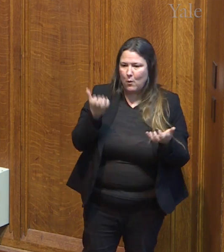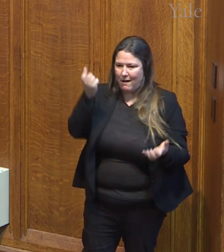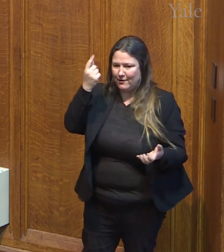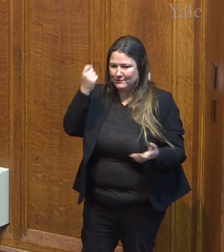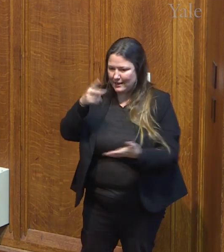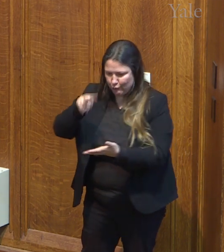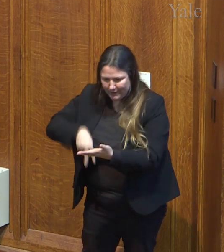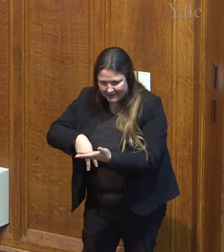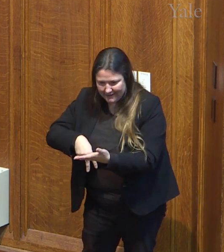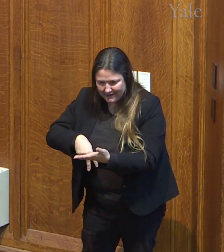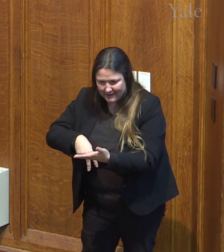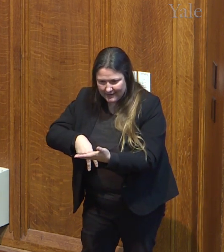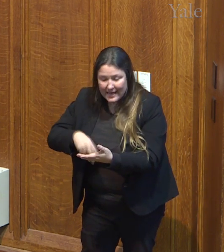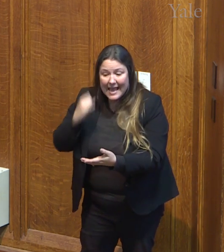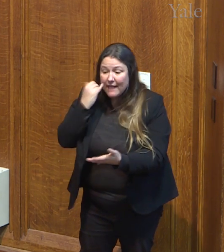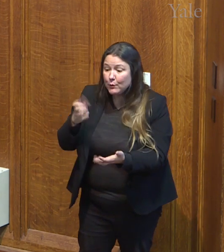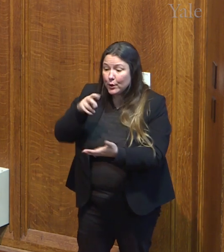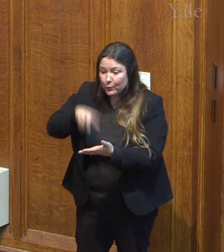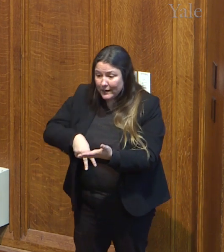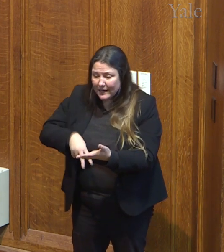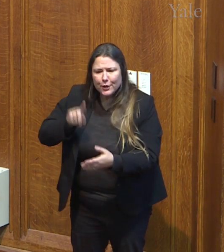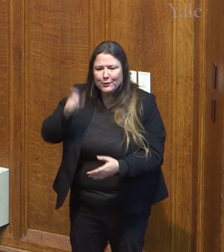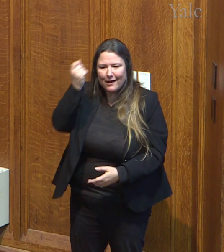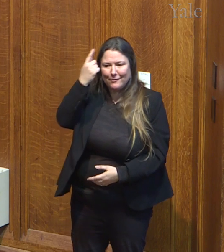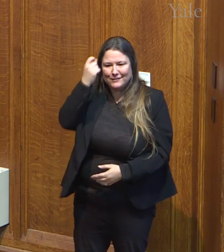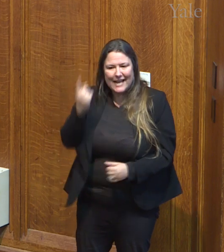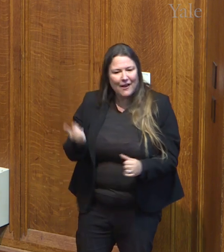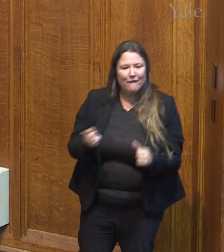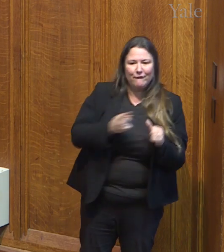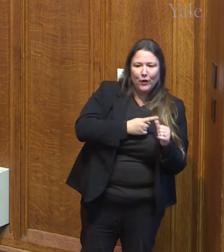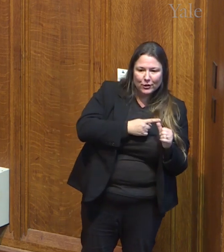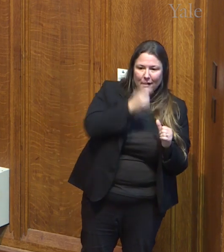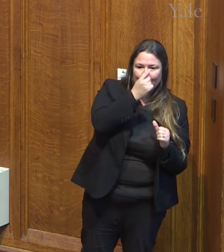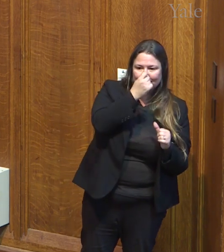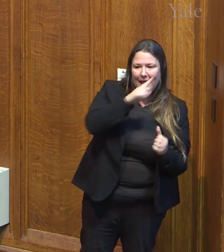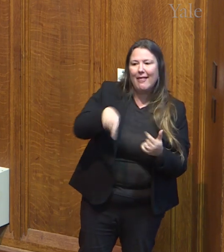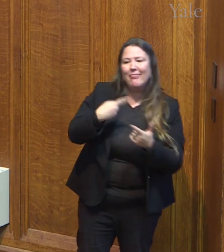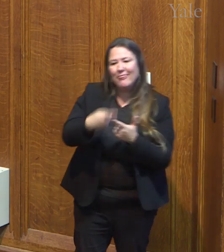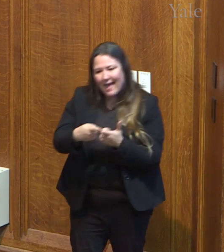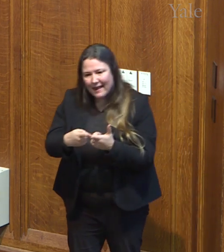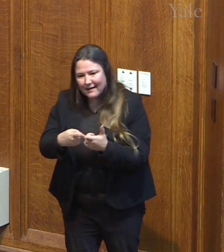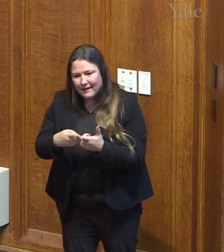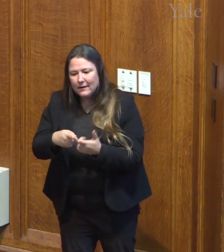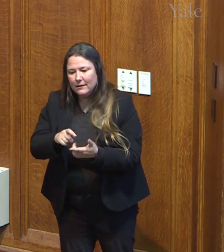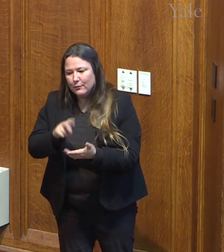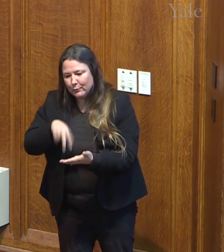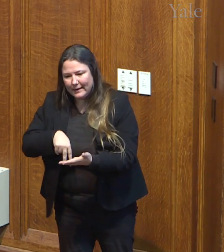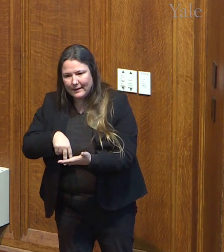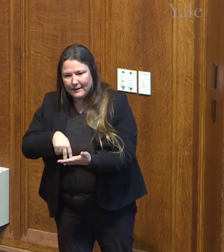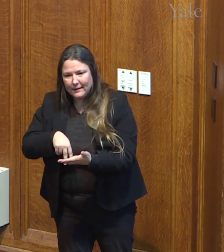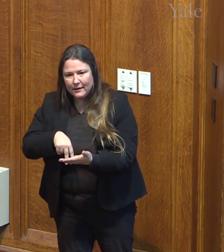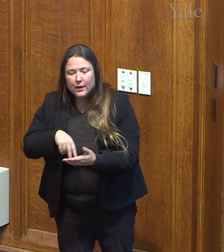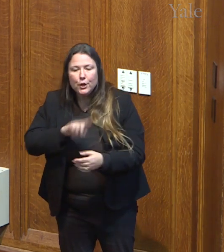he has to understand it and he'll be able to understand it only if he understands the whole sentence.